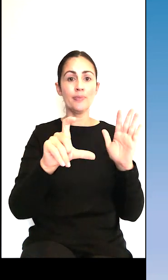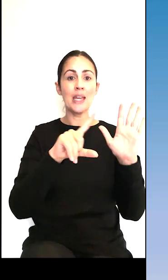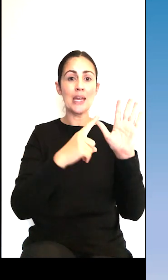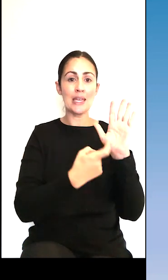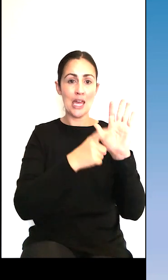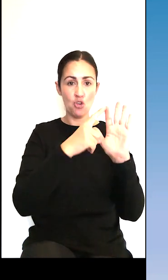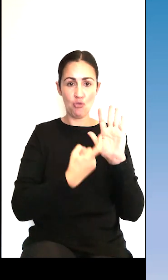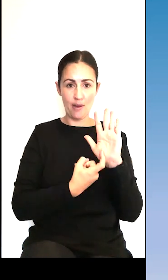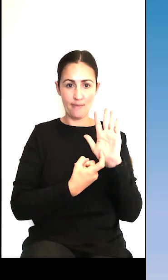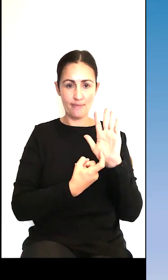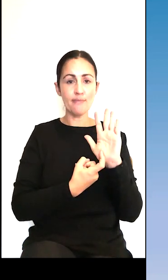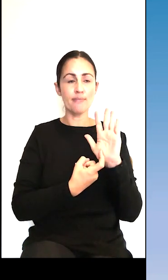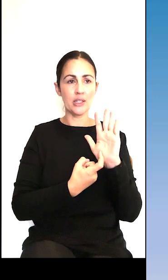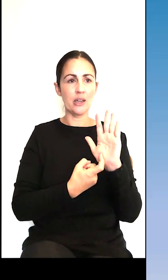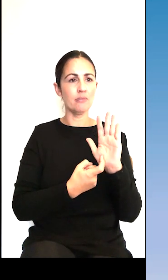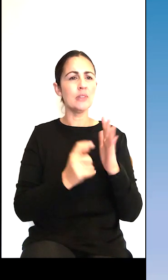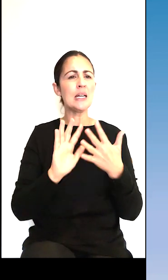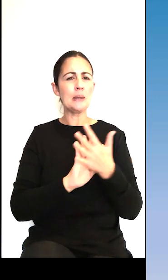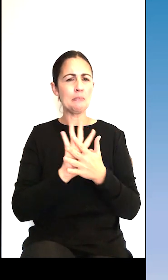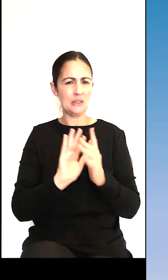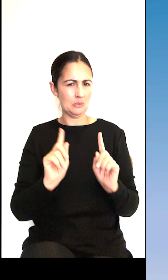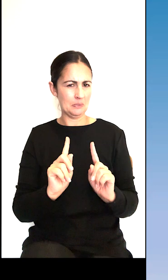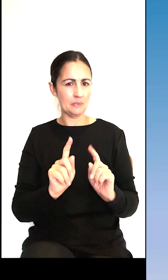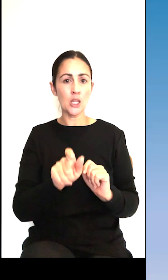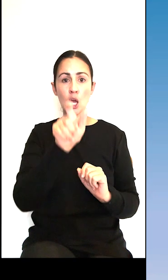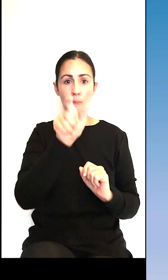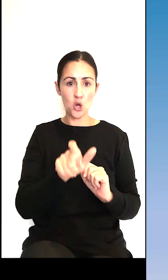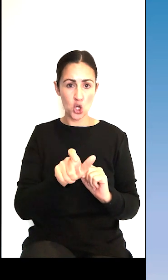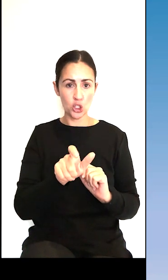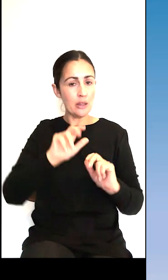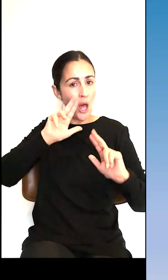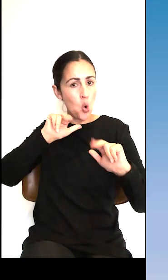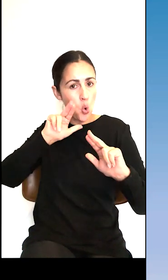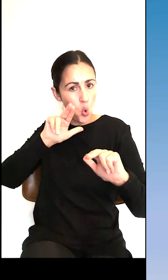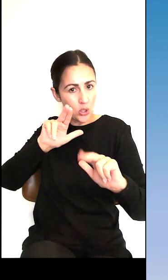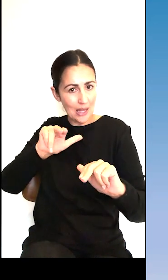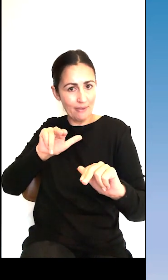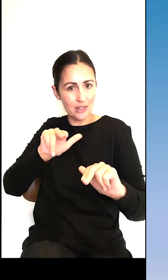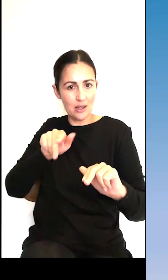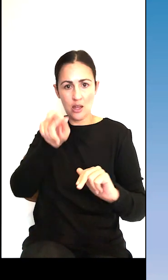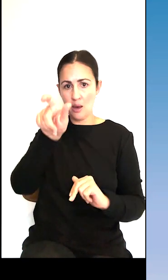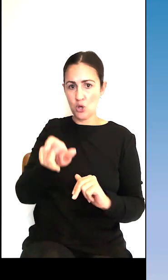So how are we defining carer? So the carer is the person who provides unpaid care and support to a